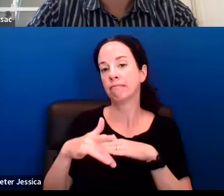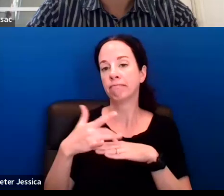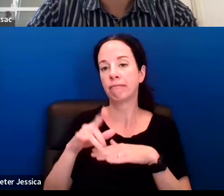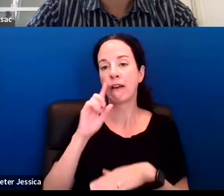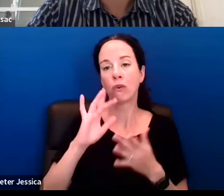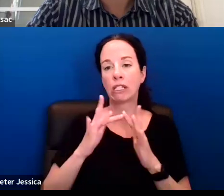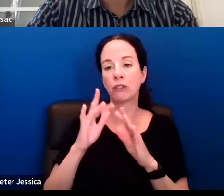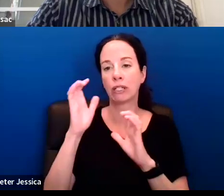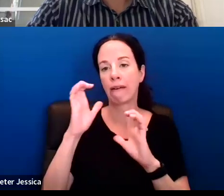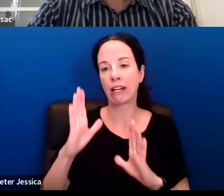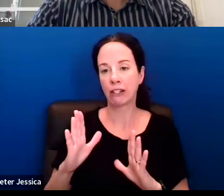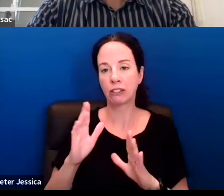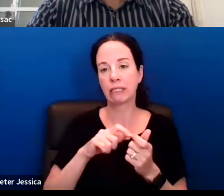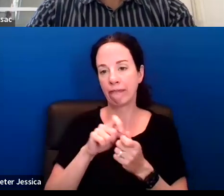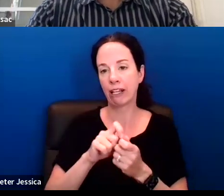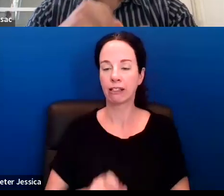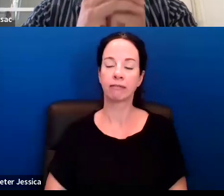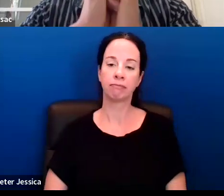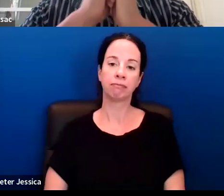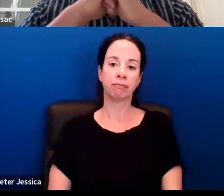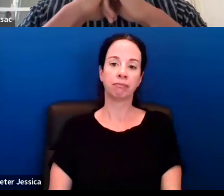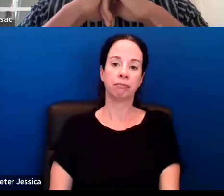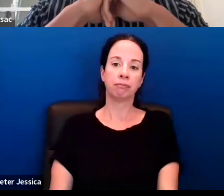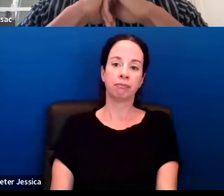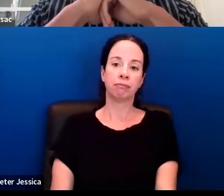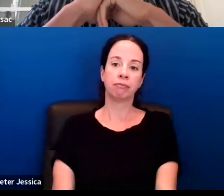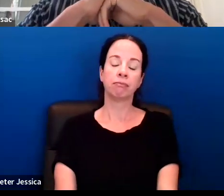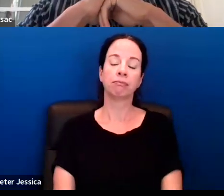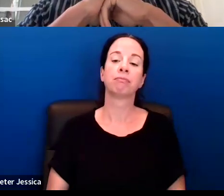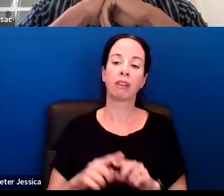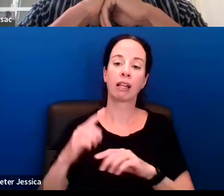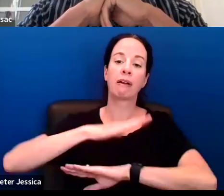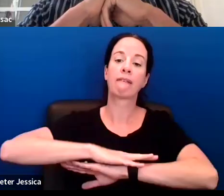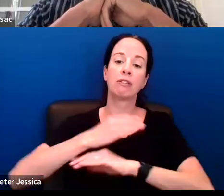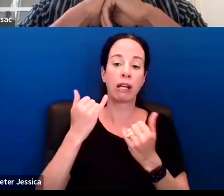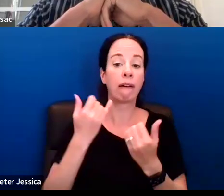navigators specifically. But this, this platform is currently free. There is an assessment that